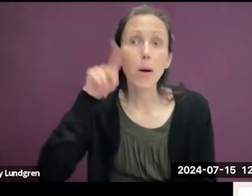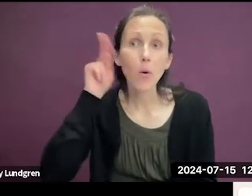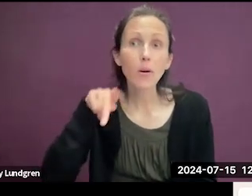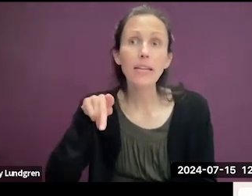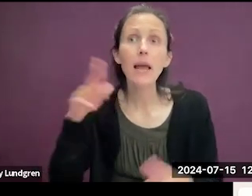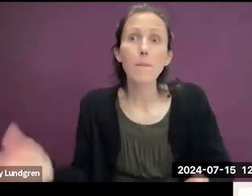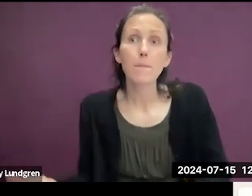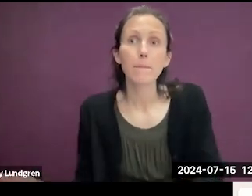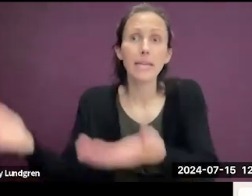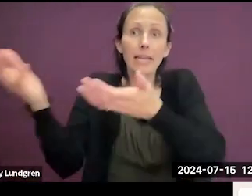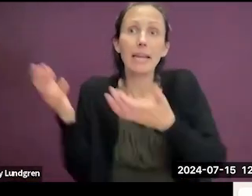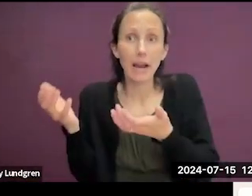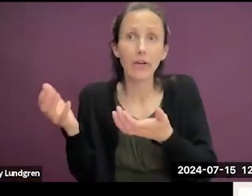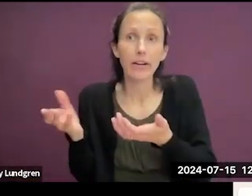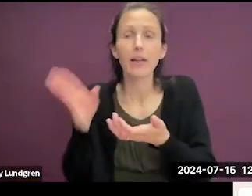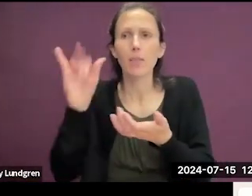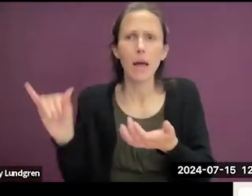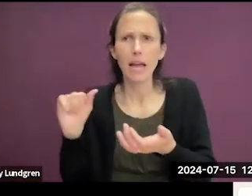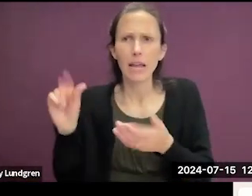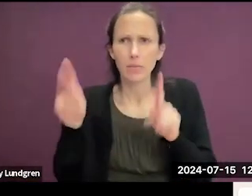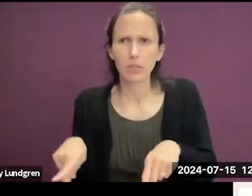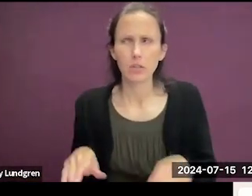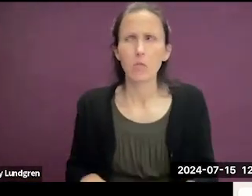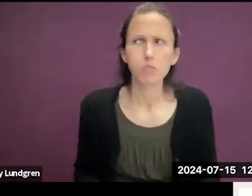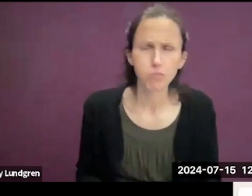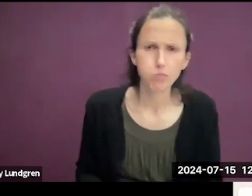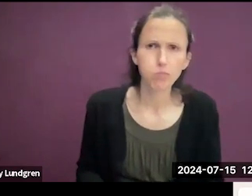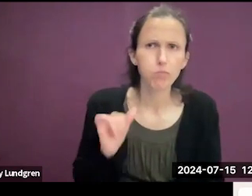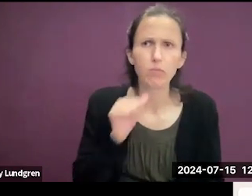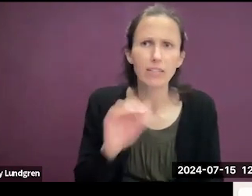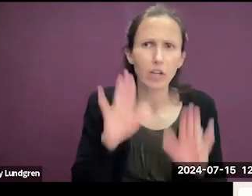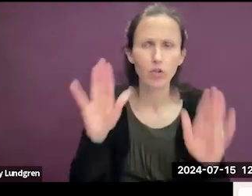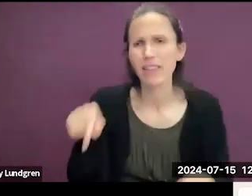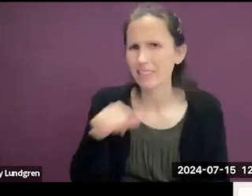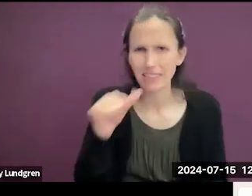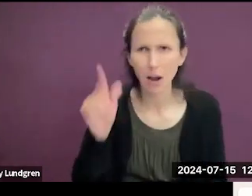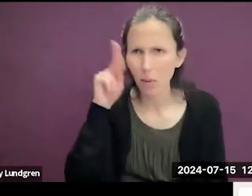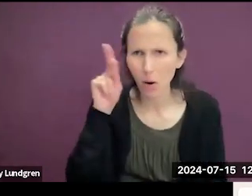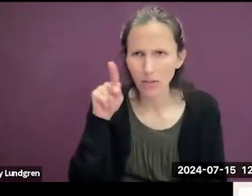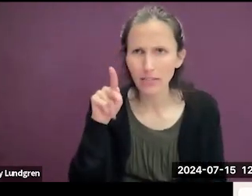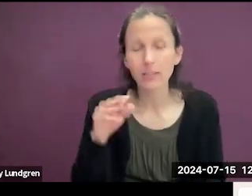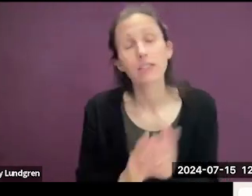So this is not great because it's not a pony, though I can see in some situations some people might not know that distinction,